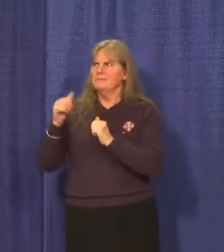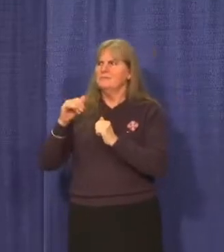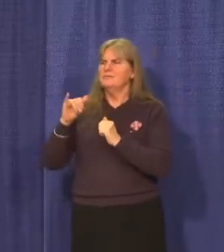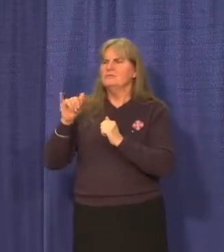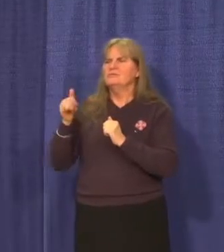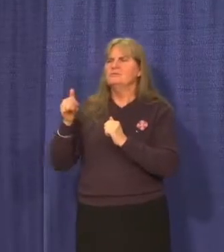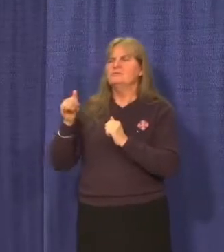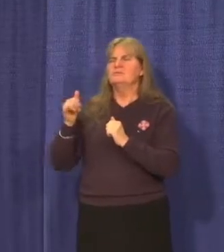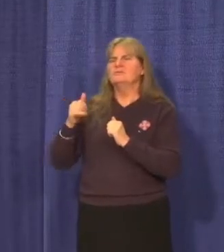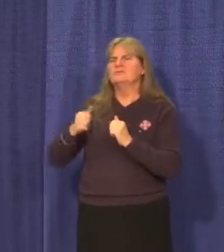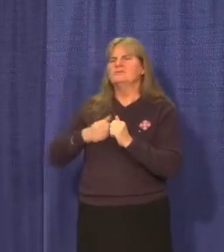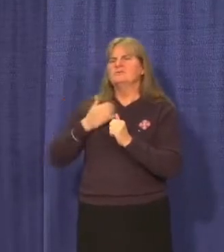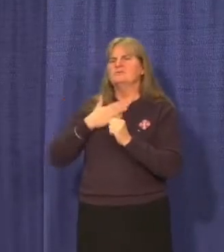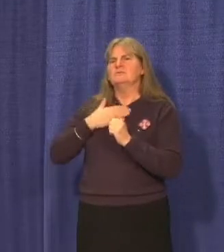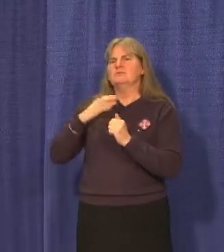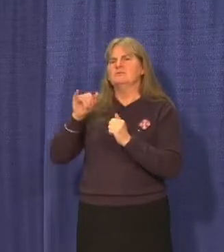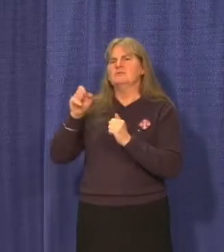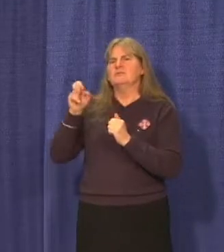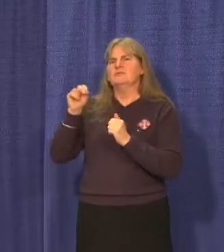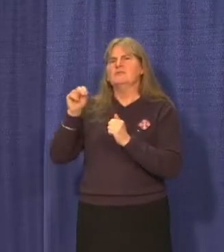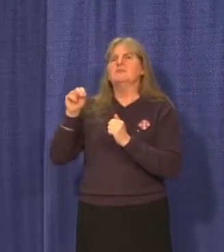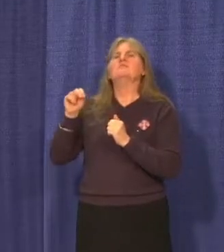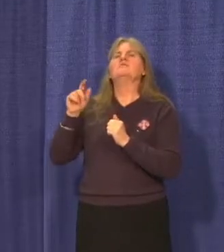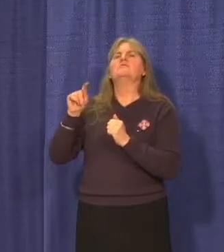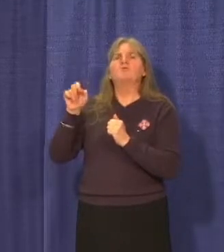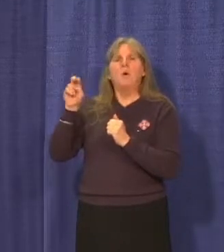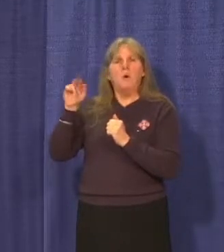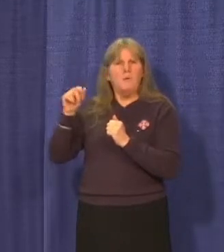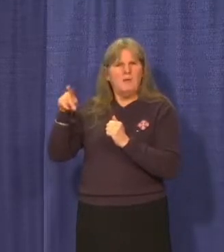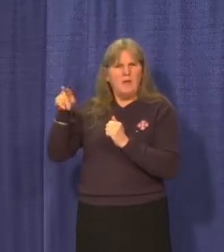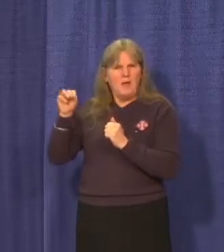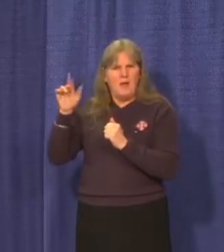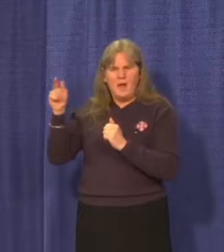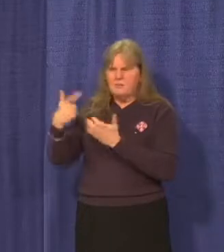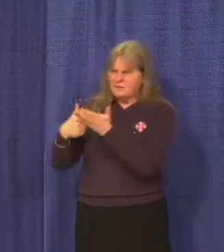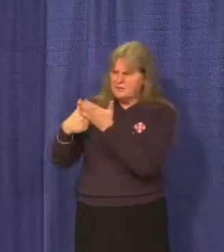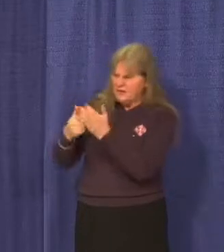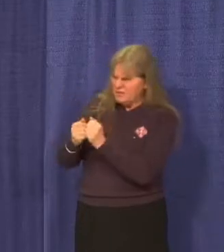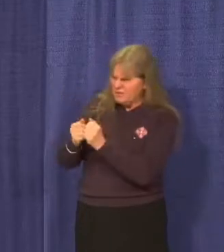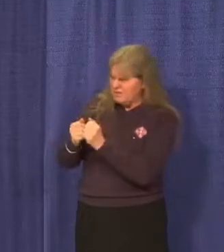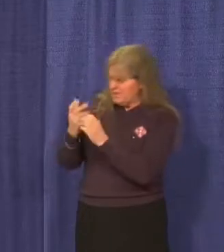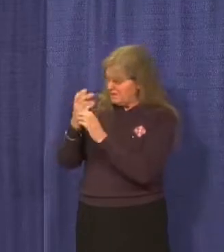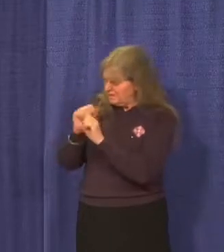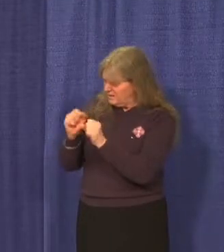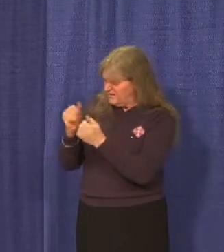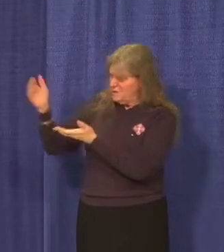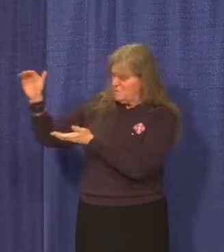his trepidation. Making sure that when they get delivered, they are being expedited as safely and as